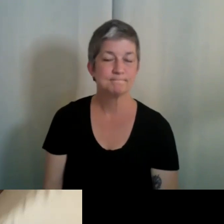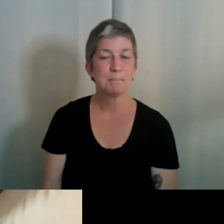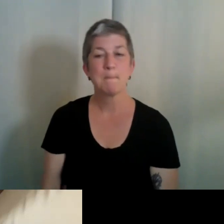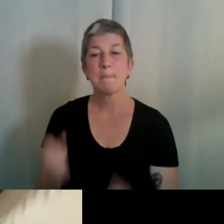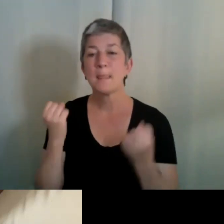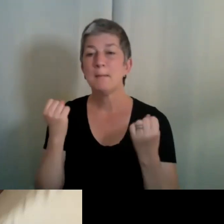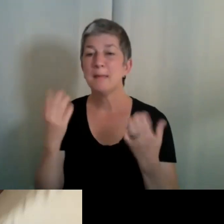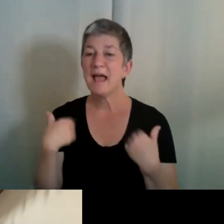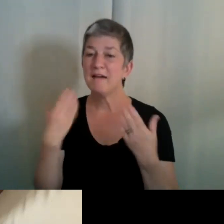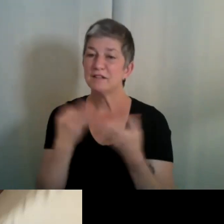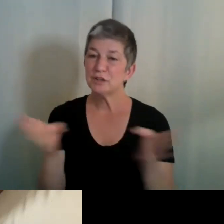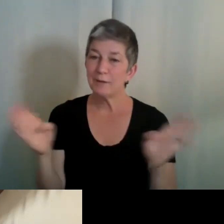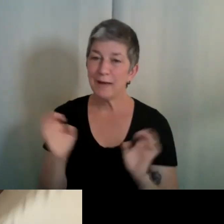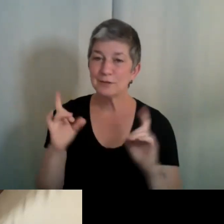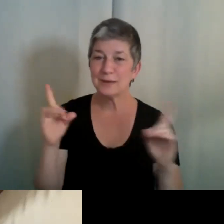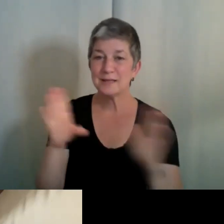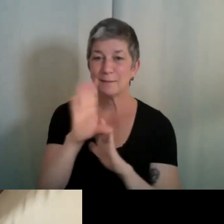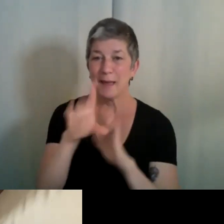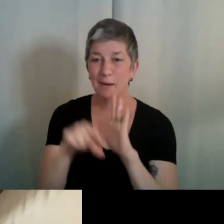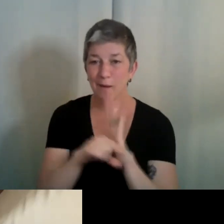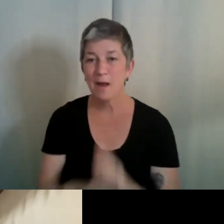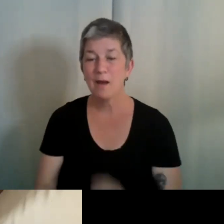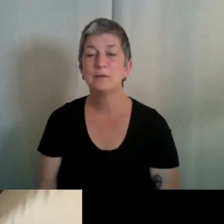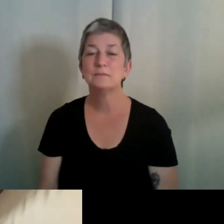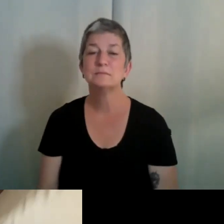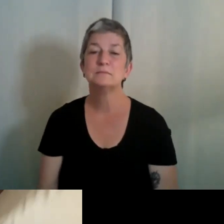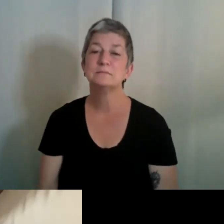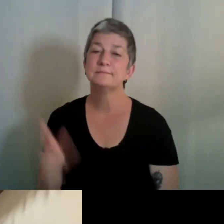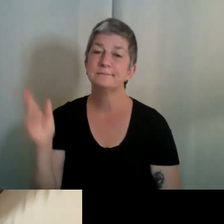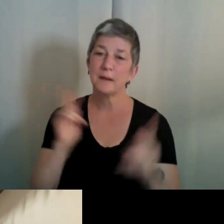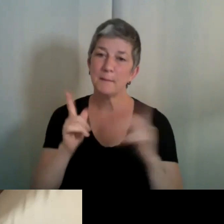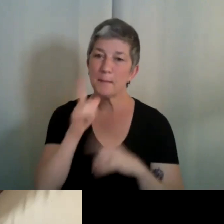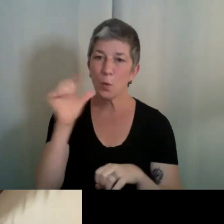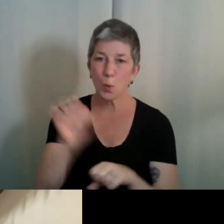education, background. These are people that worked possibly at